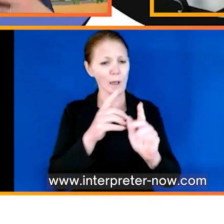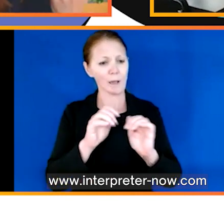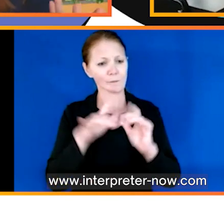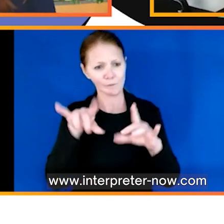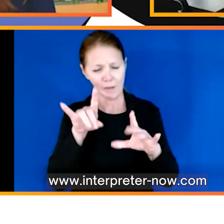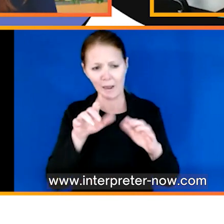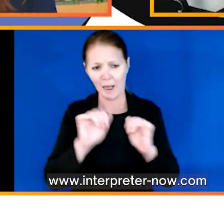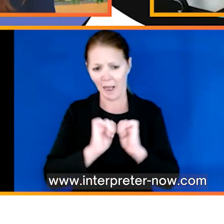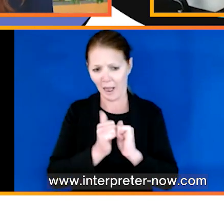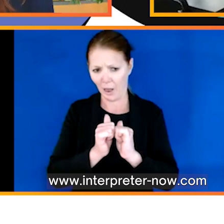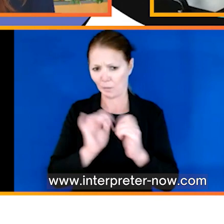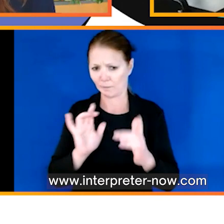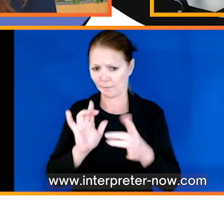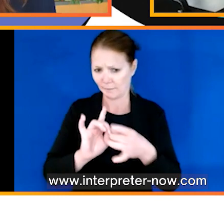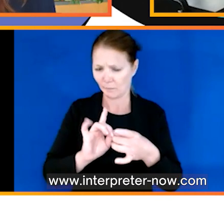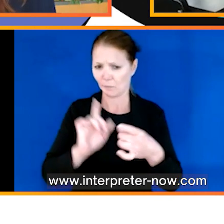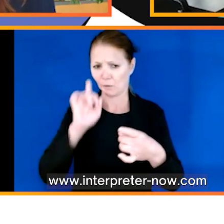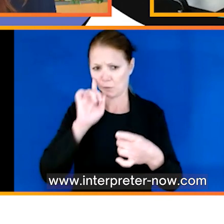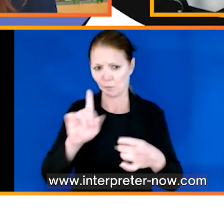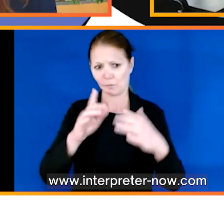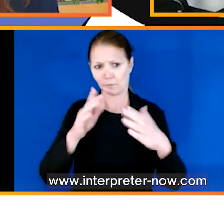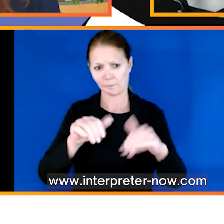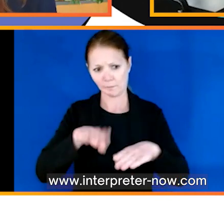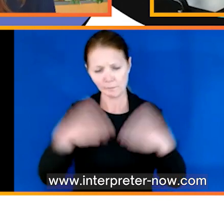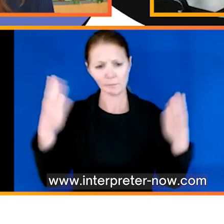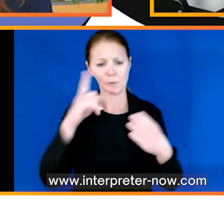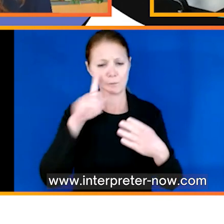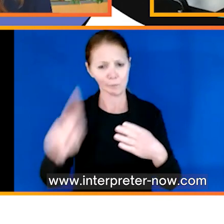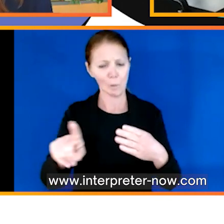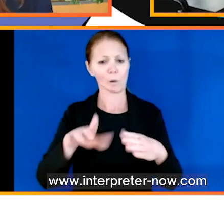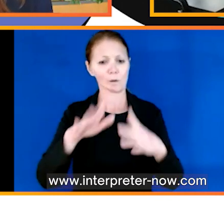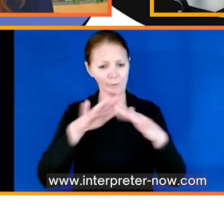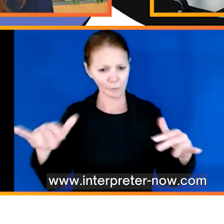You have to work with leaders and really identify where their pain points are, where their issues